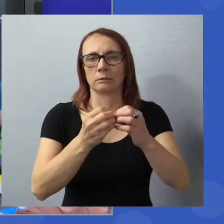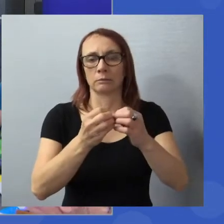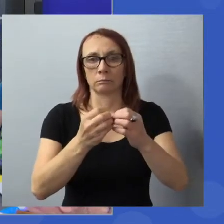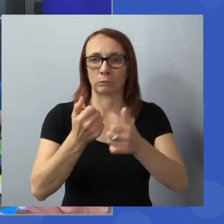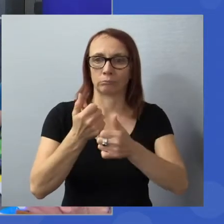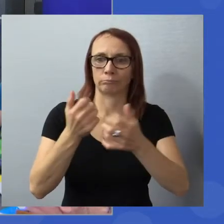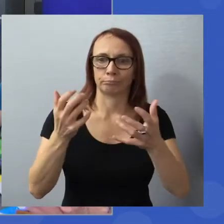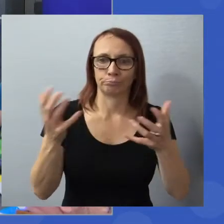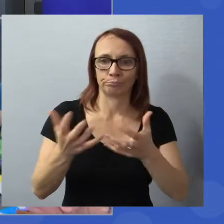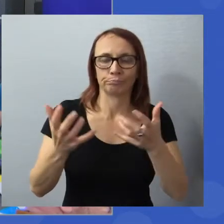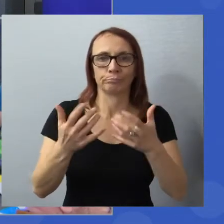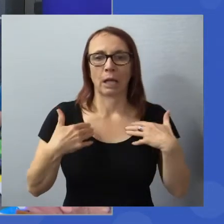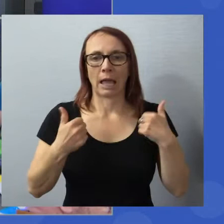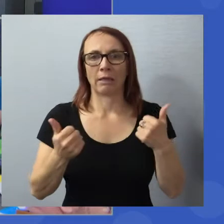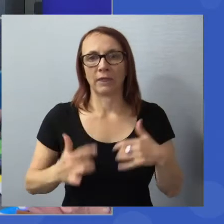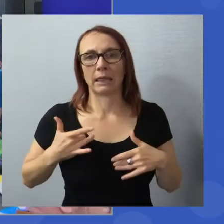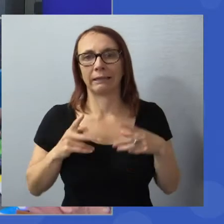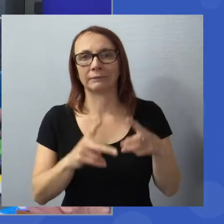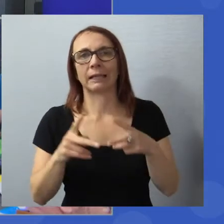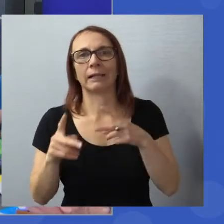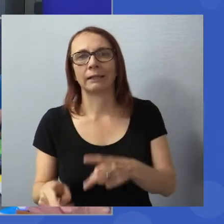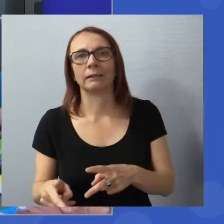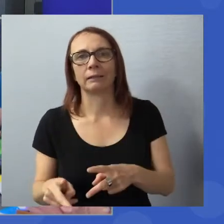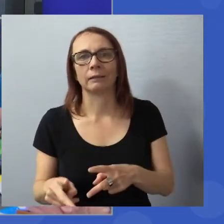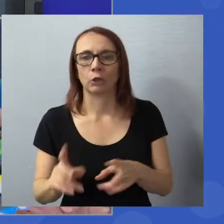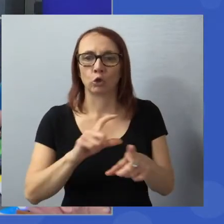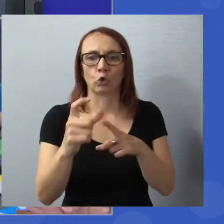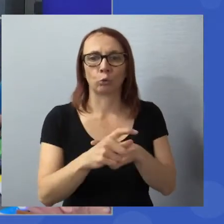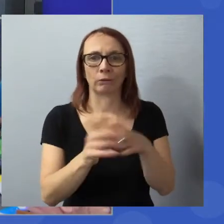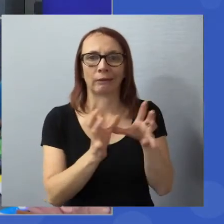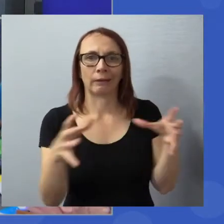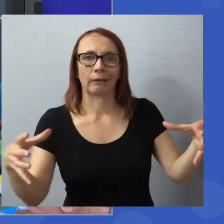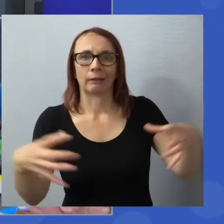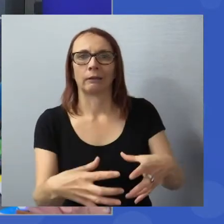lifestyles and the communities bring their communities together and also will